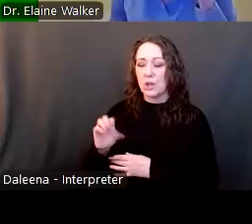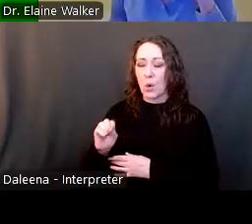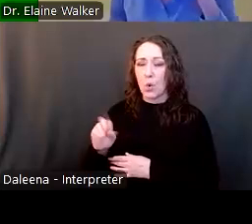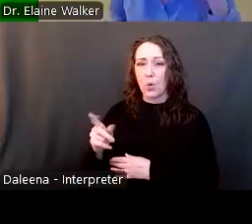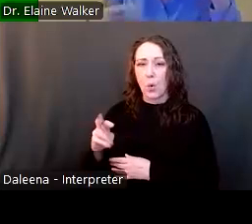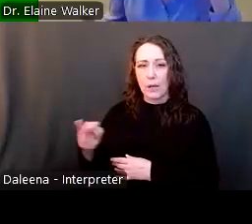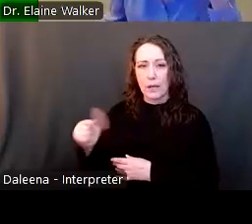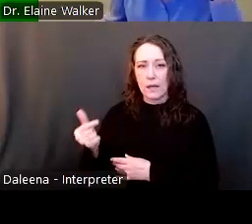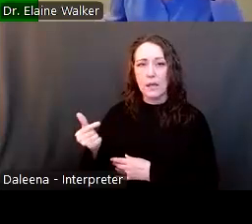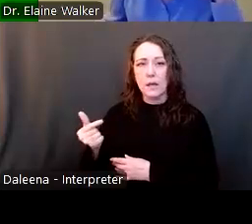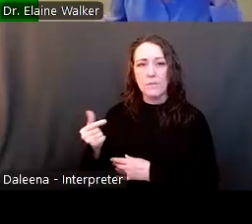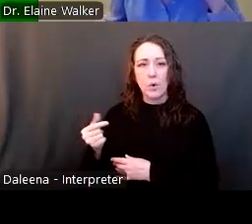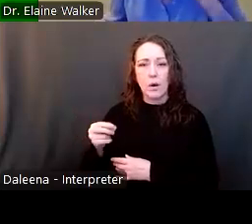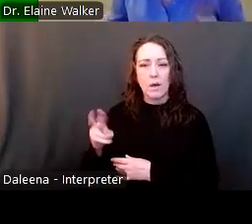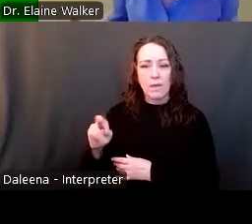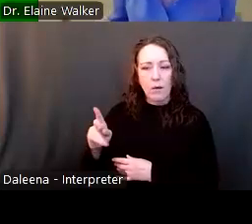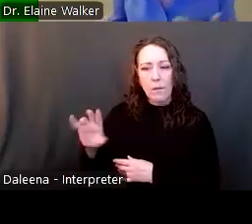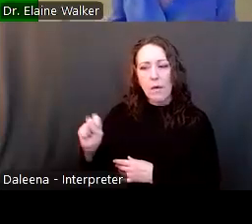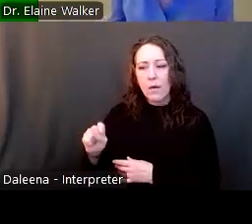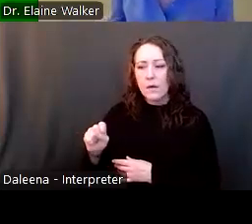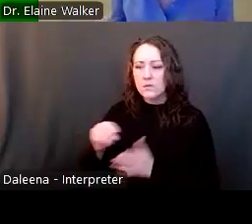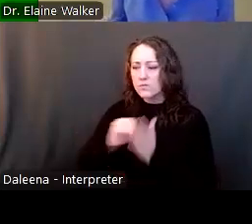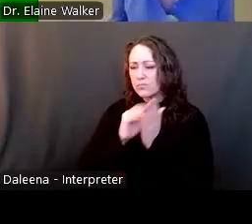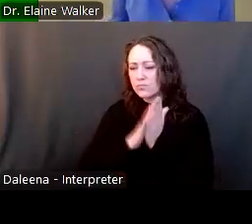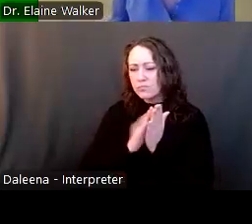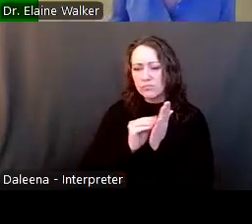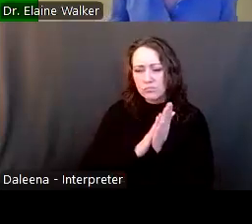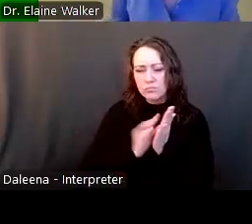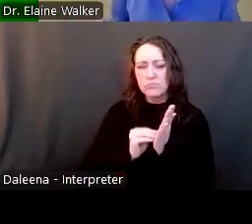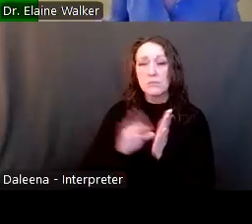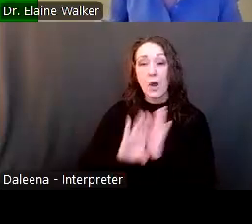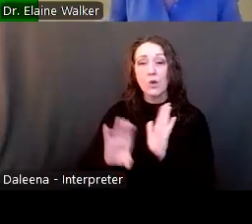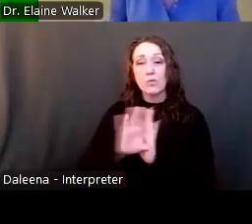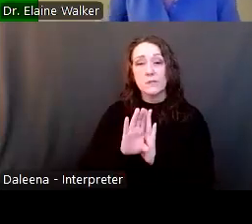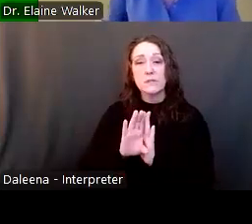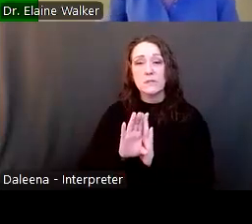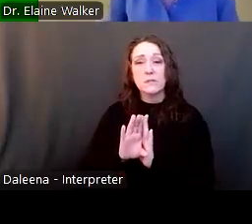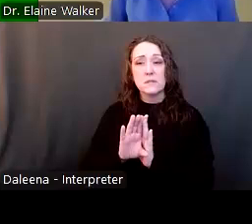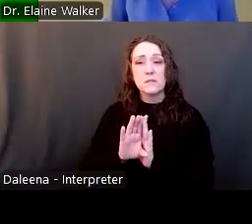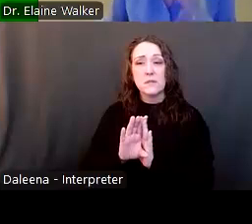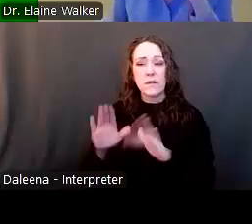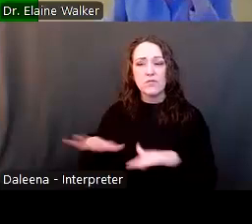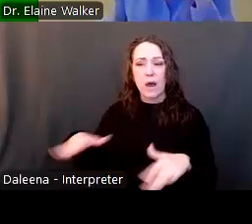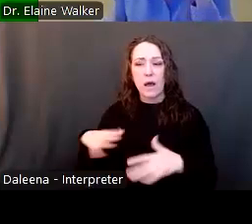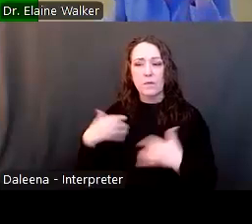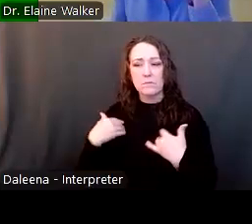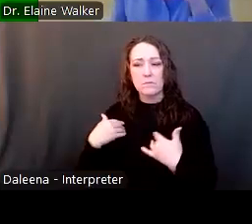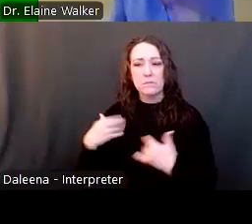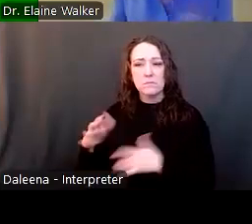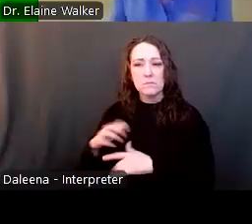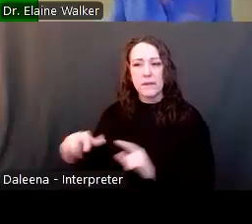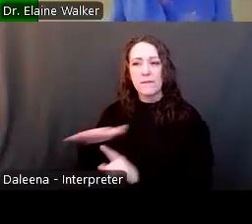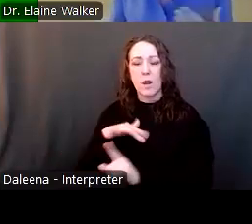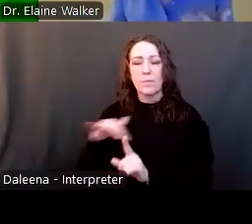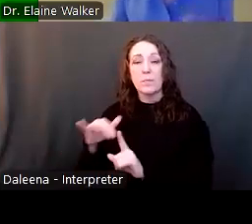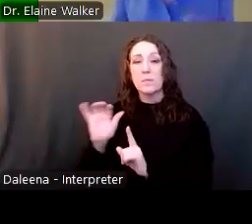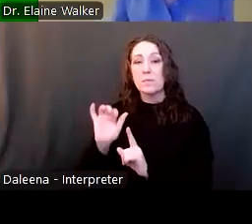variables that index various characteristics of the childhood environment uh among them social